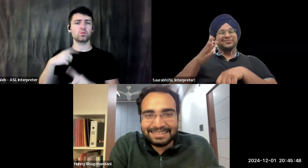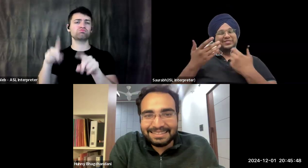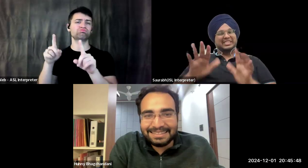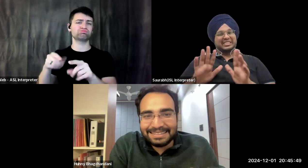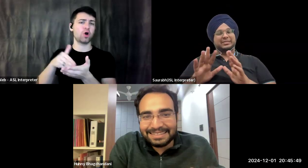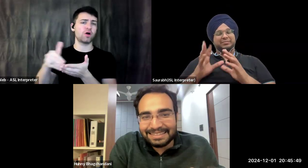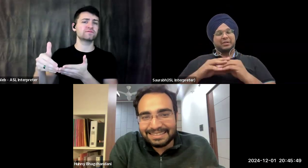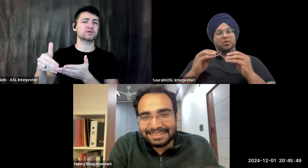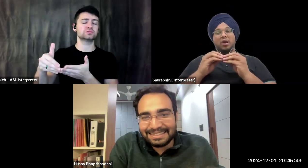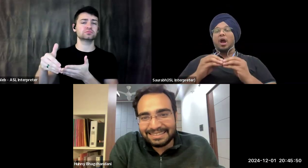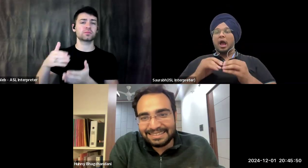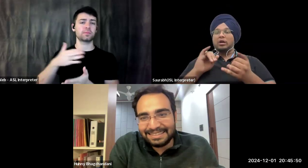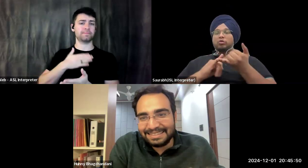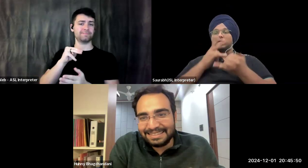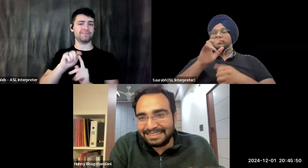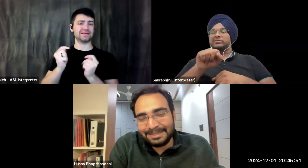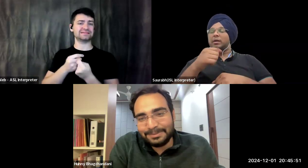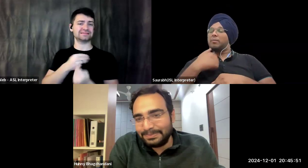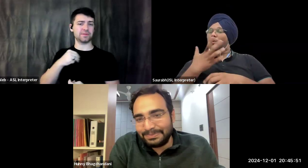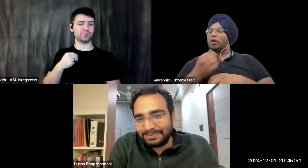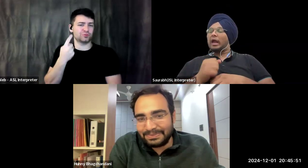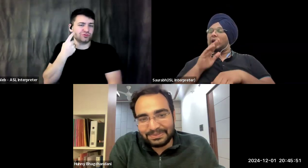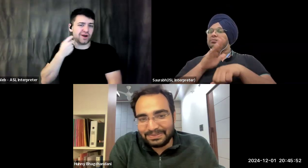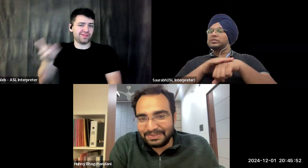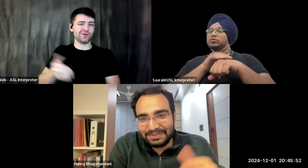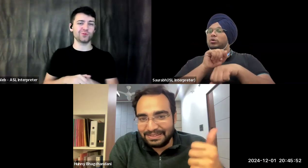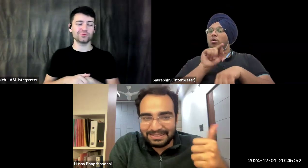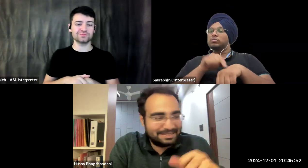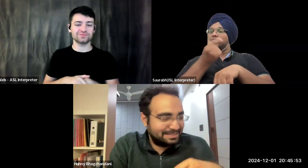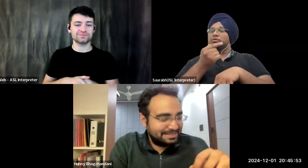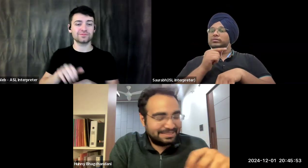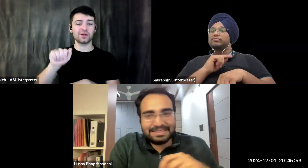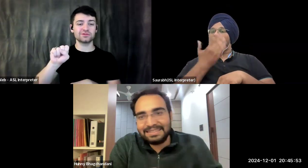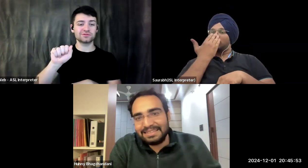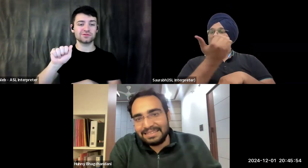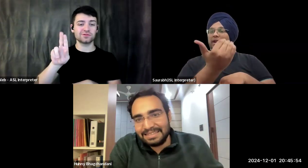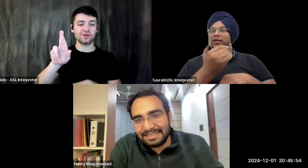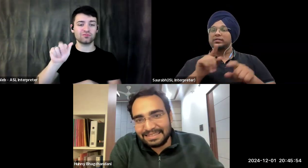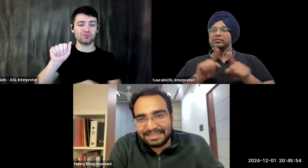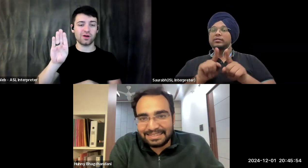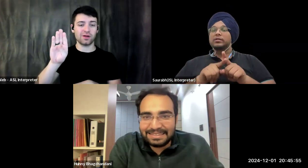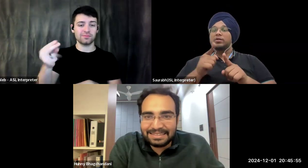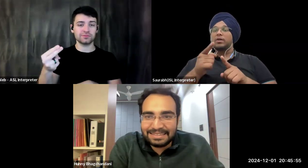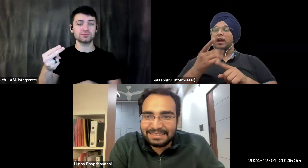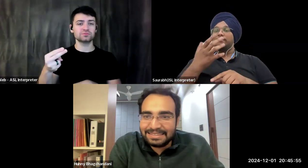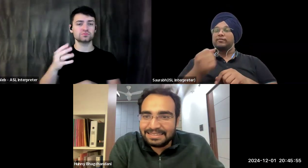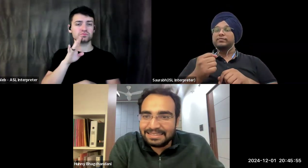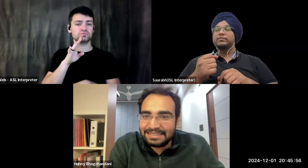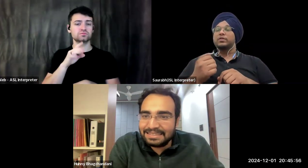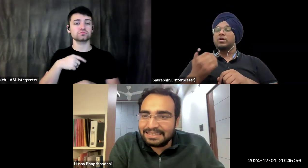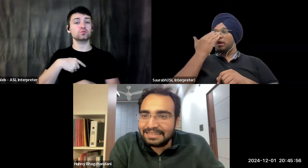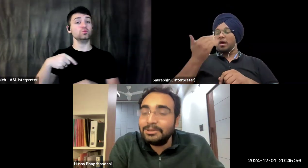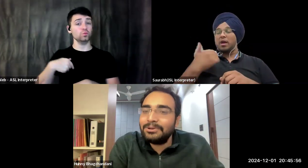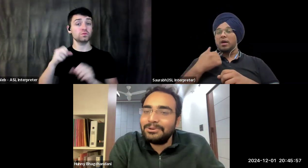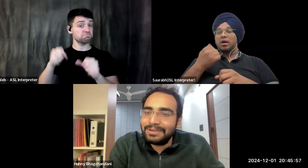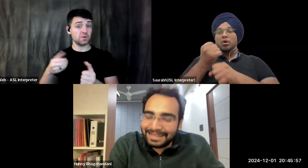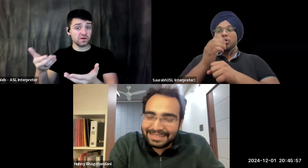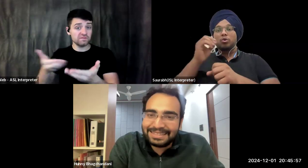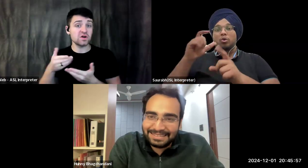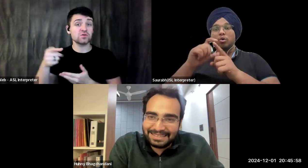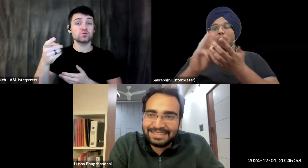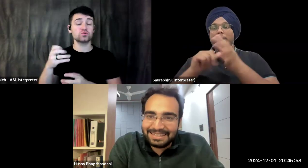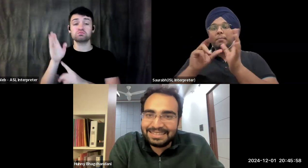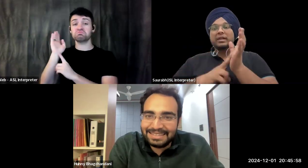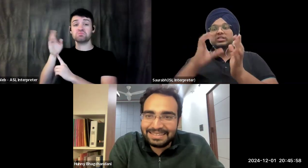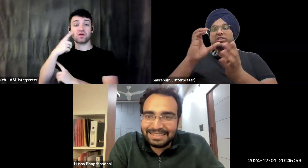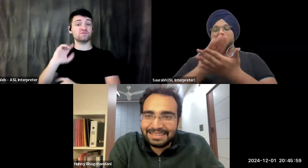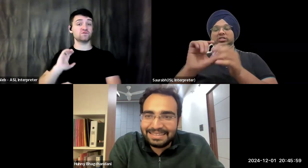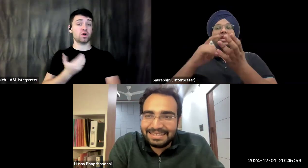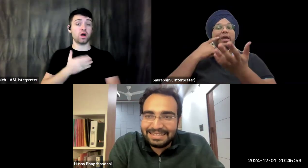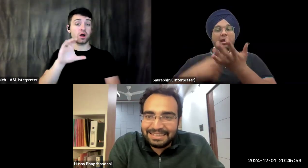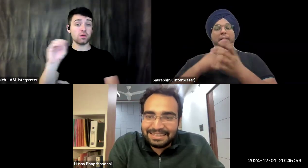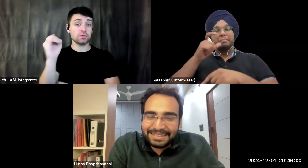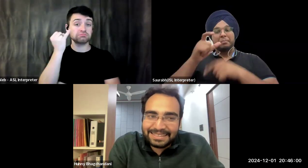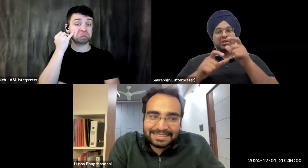[Saurabh speaking] Okay, good. Like I can explore the possibility if, you know, we can invite you to have a stall in our company, Goldman Sachs. I work in Goldman Sachs.